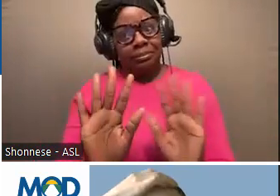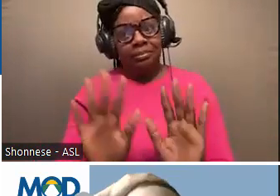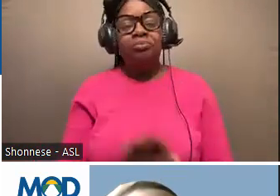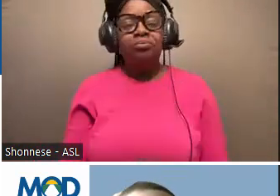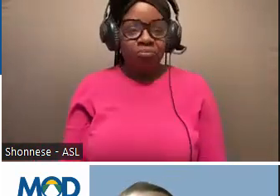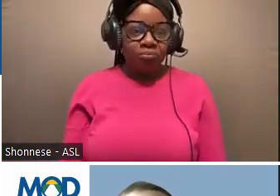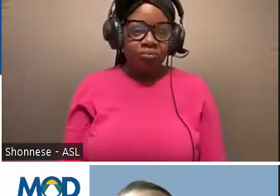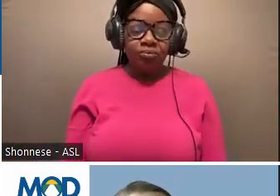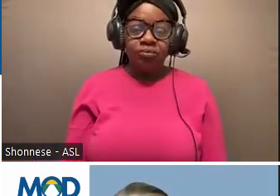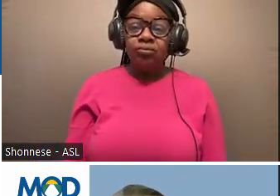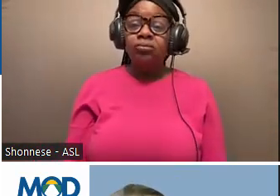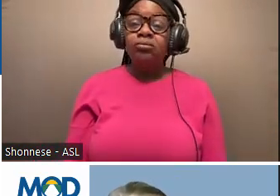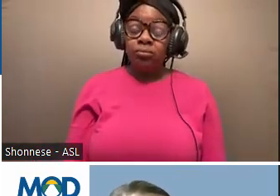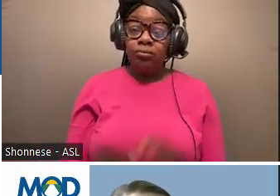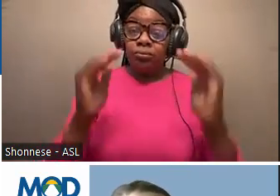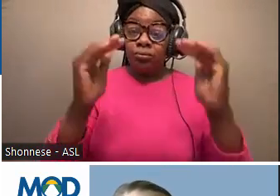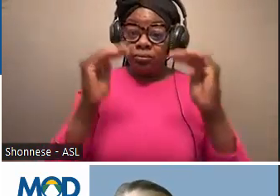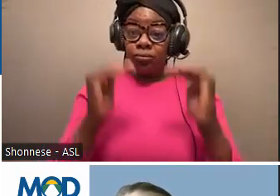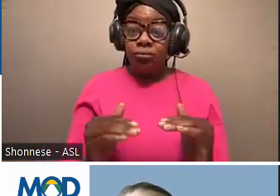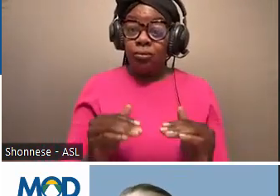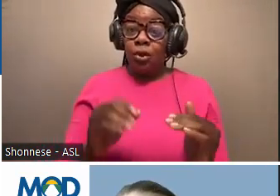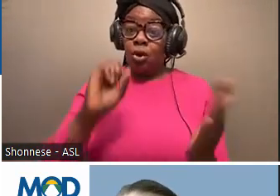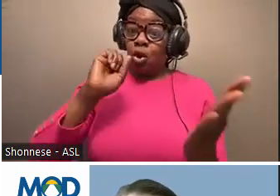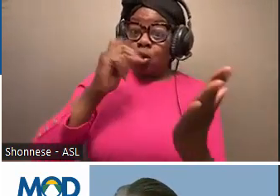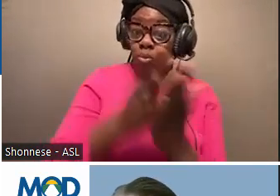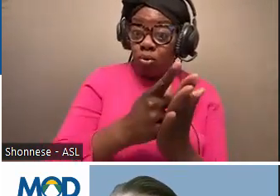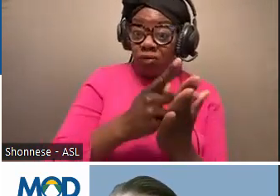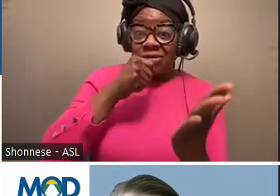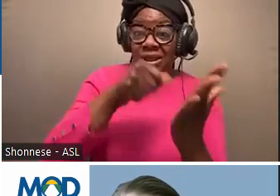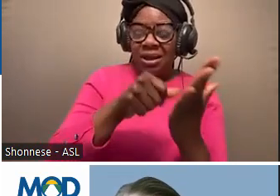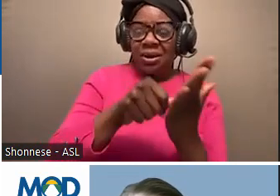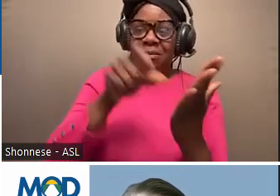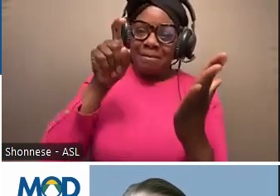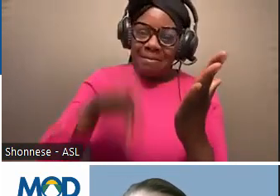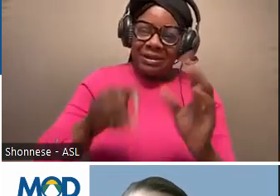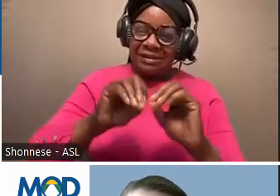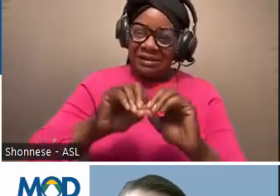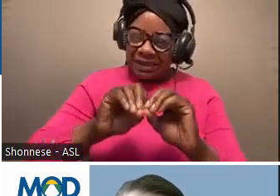Be really clear in your approval letters of exactly what is being approved and for